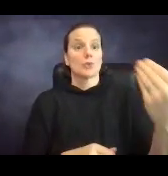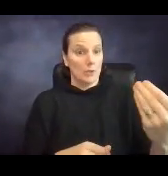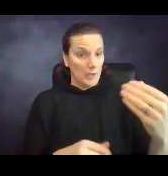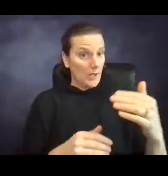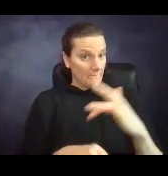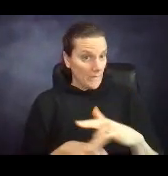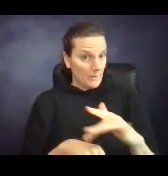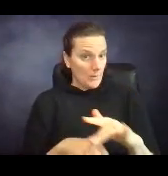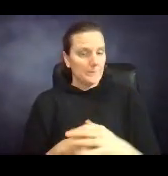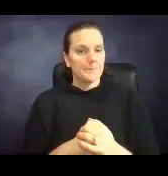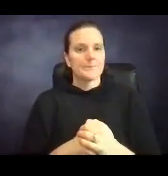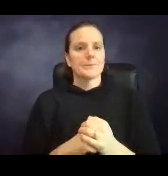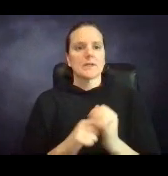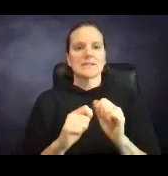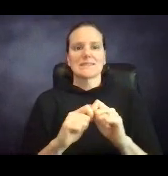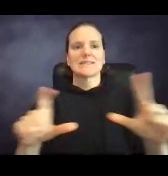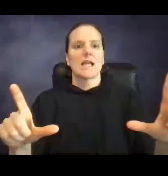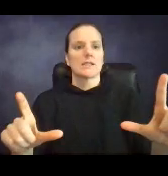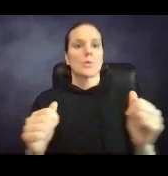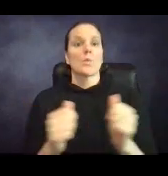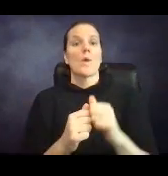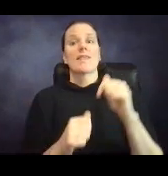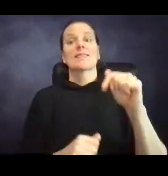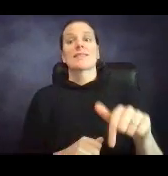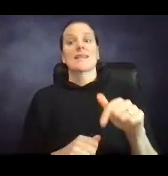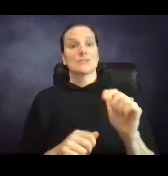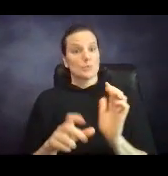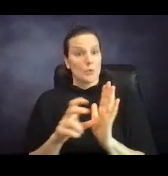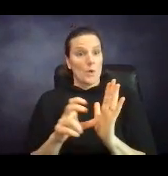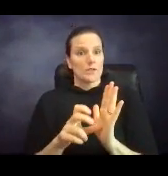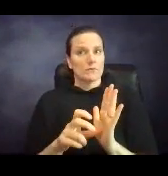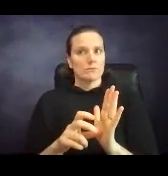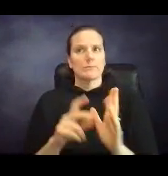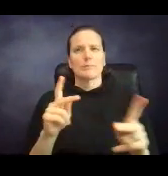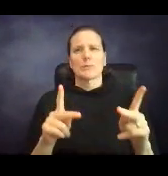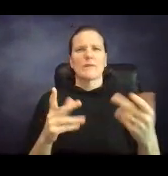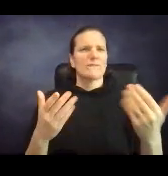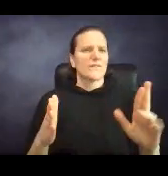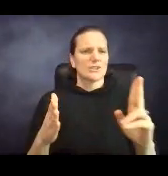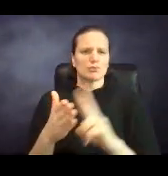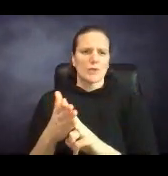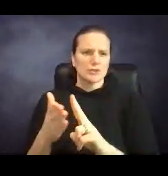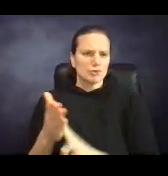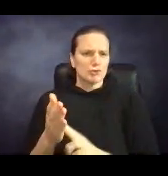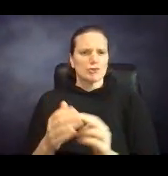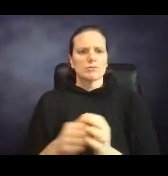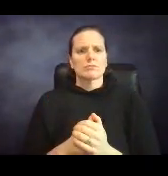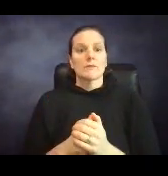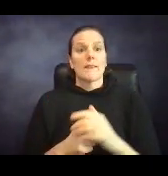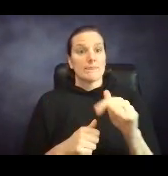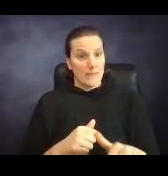Those will be sent along with this recording to everyone who's been registered. This session is being recorded